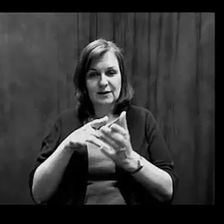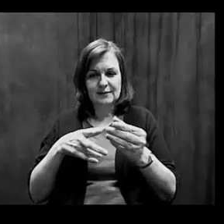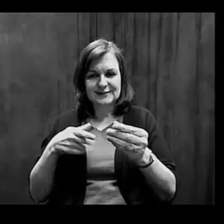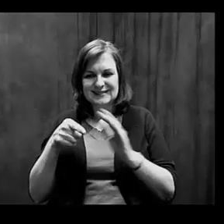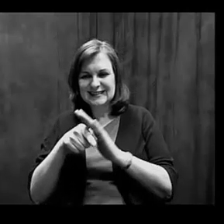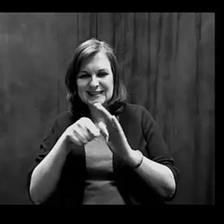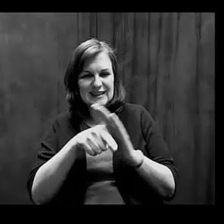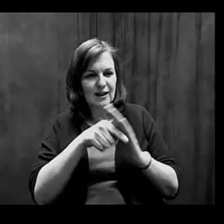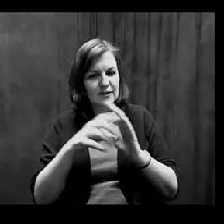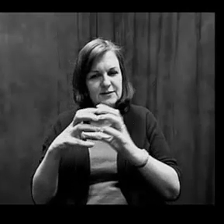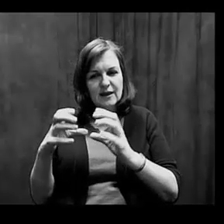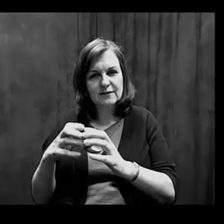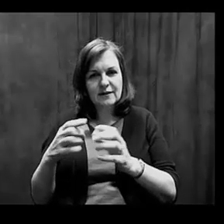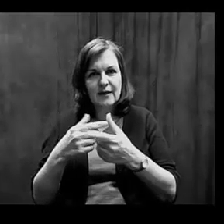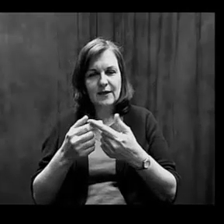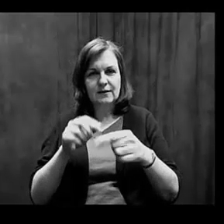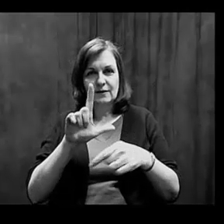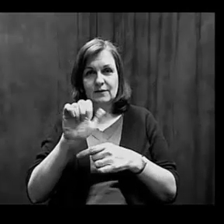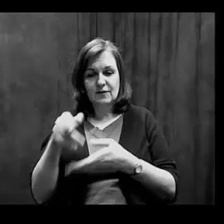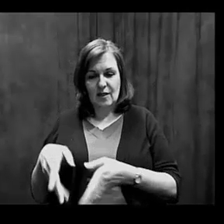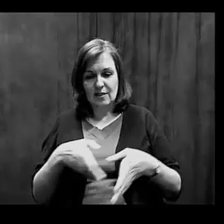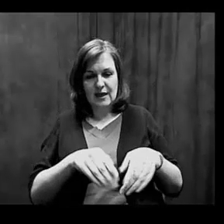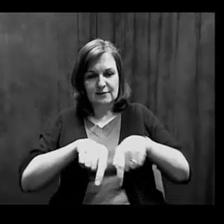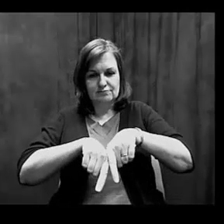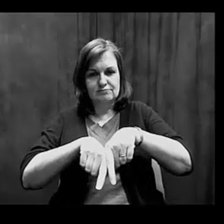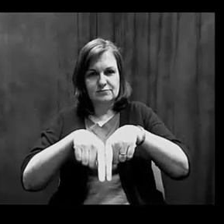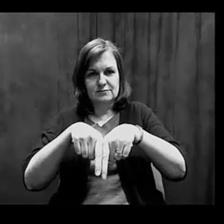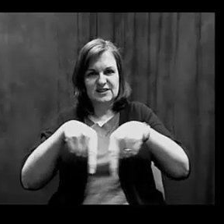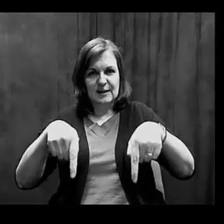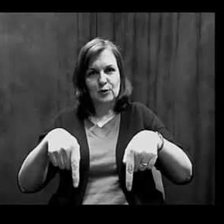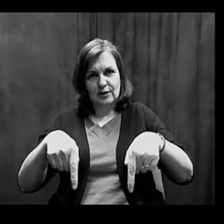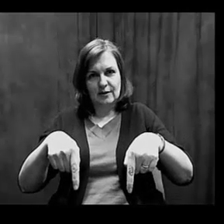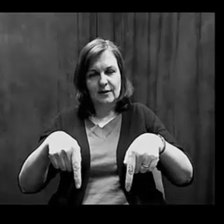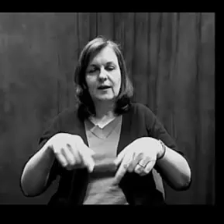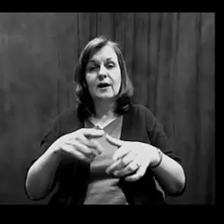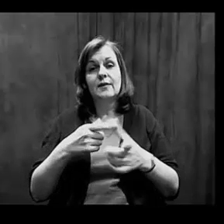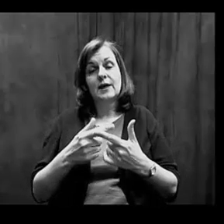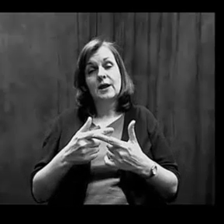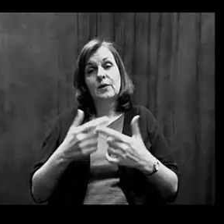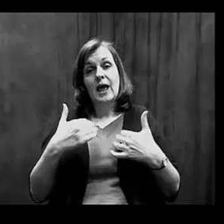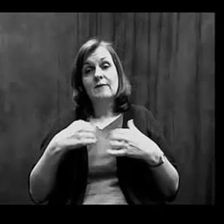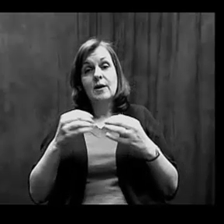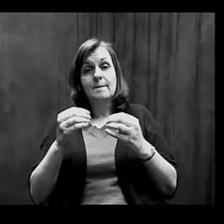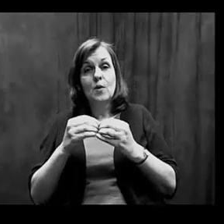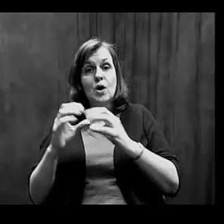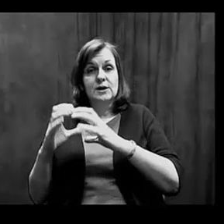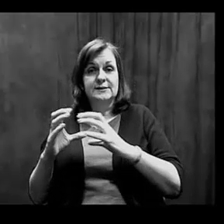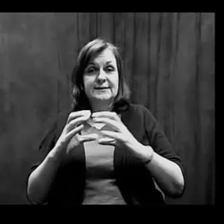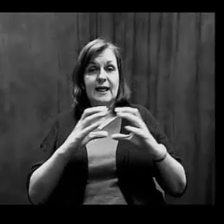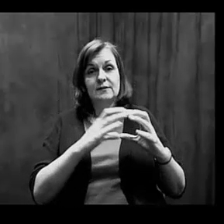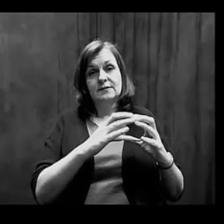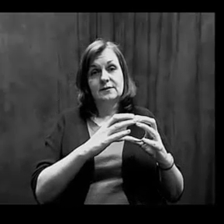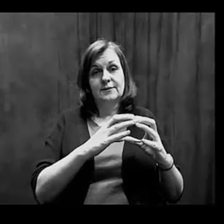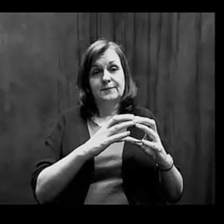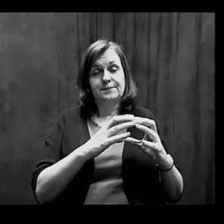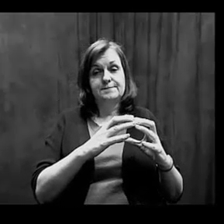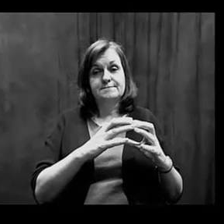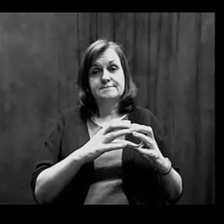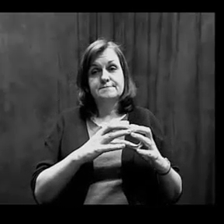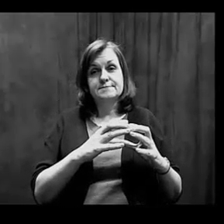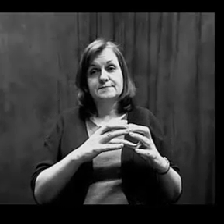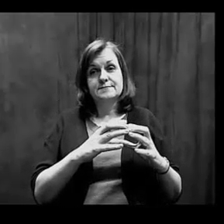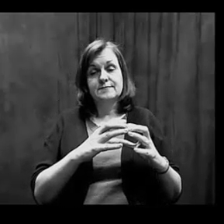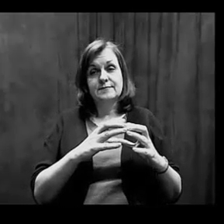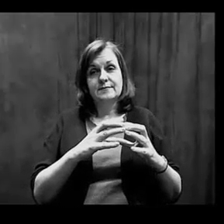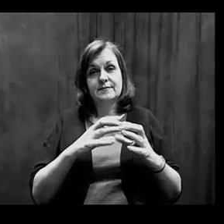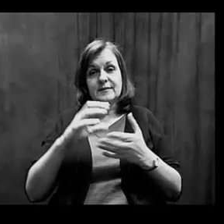killing them to the you can end up with two legs and then come in with with more cells